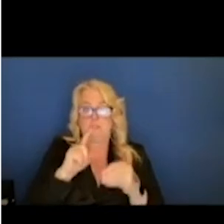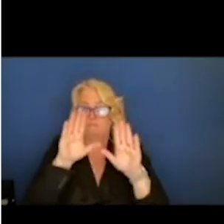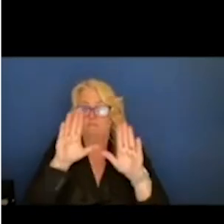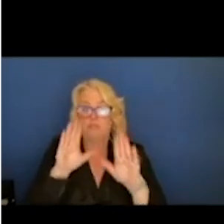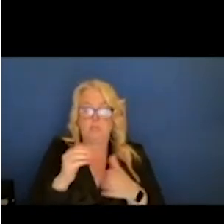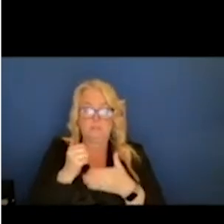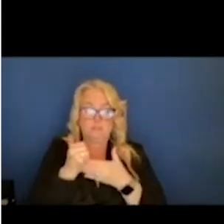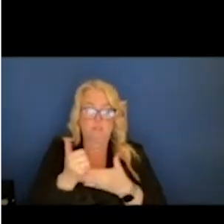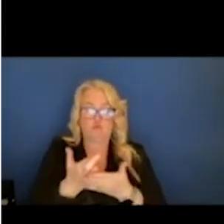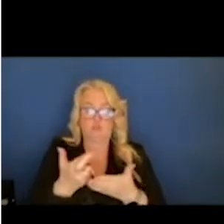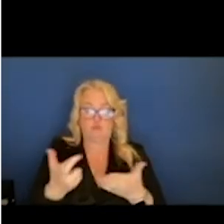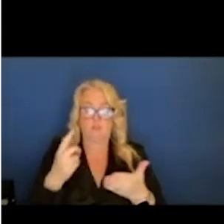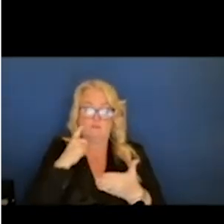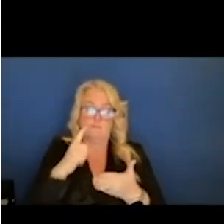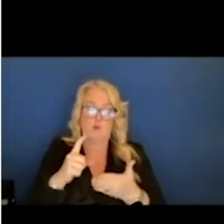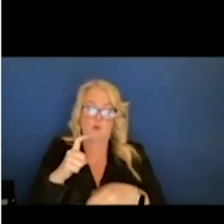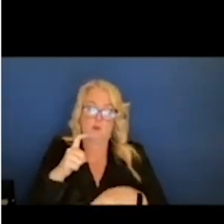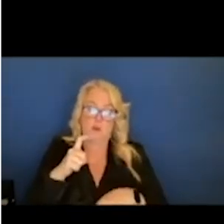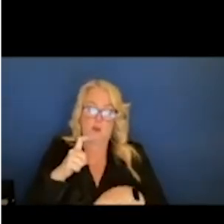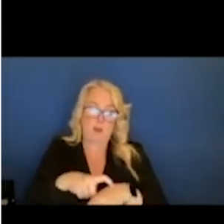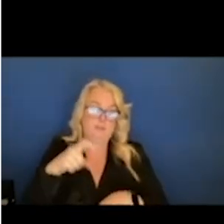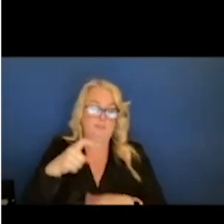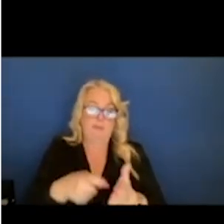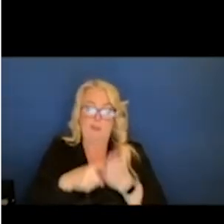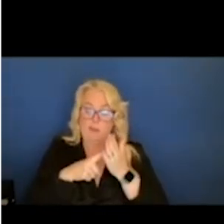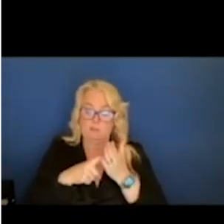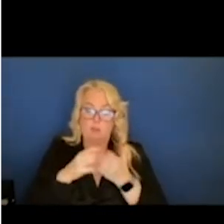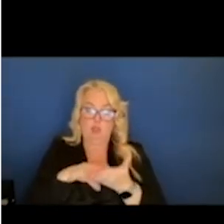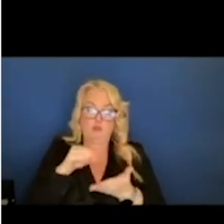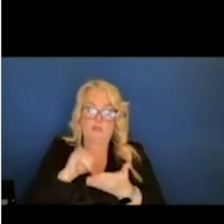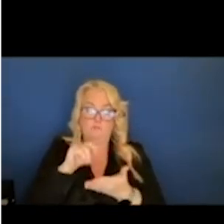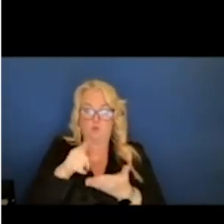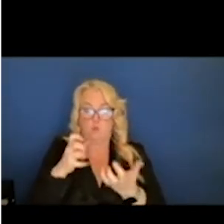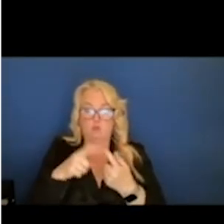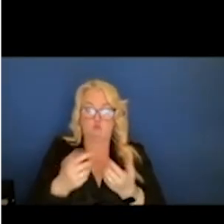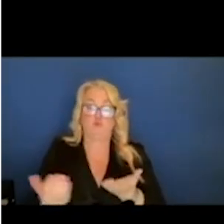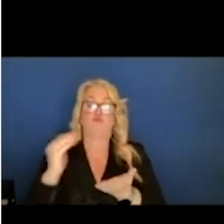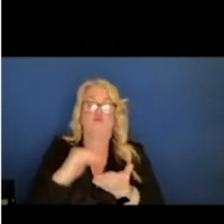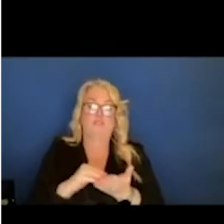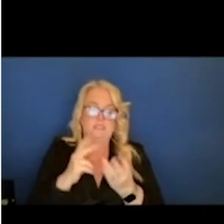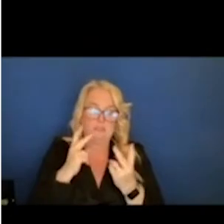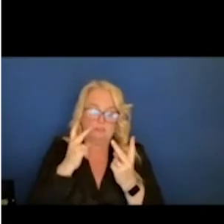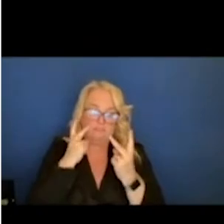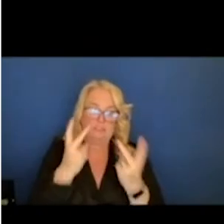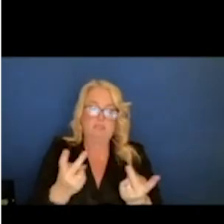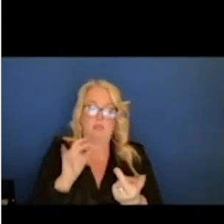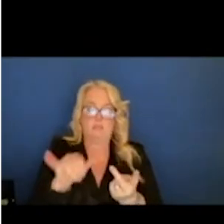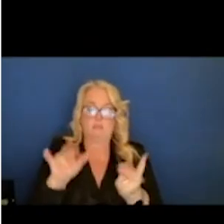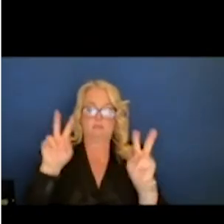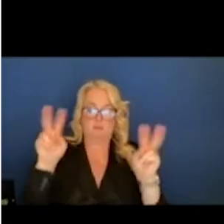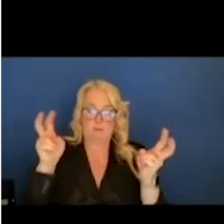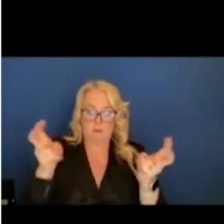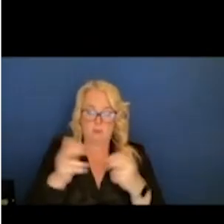a fantastic resource for on-demand learning, especially if you want to revisit a topic.